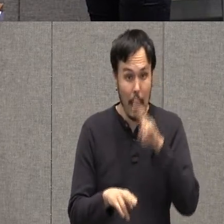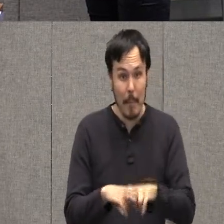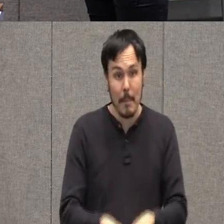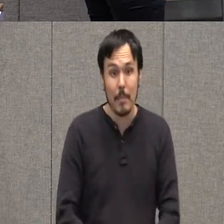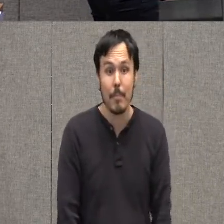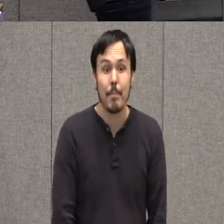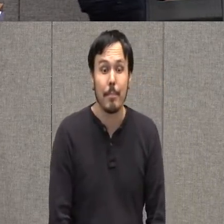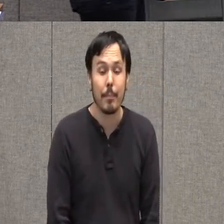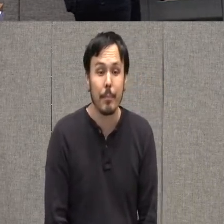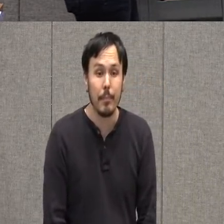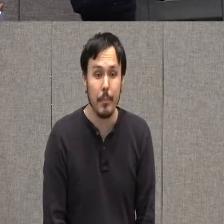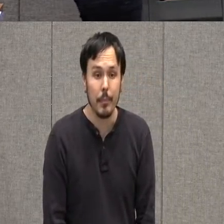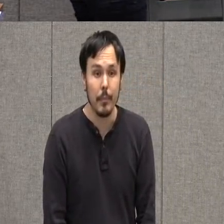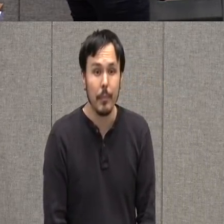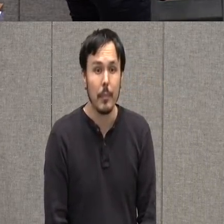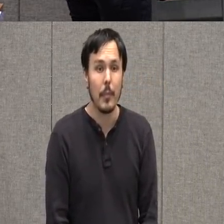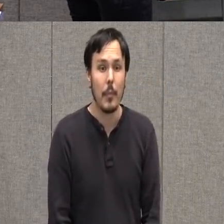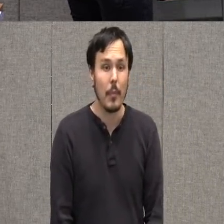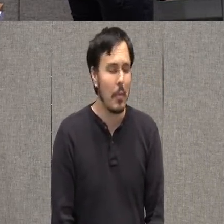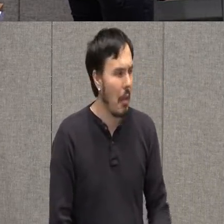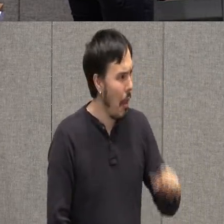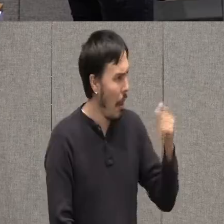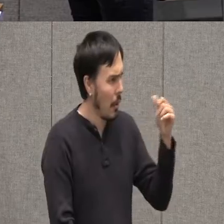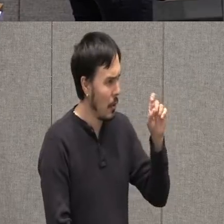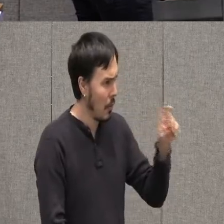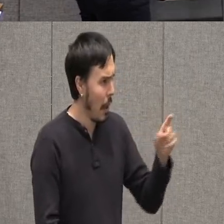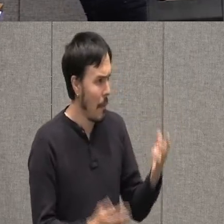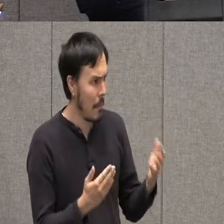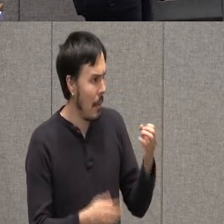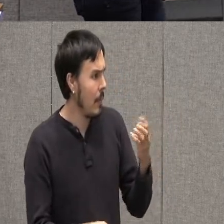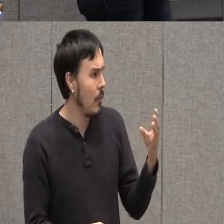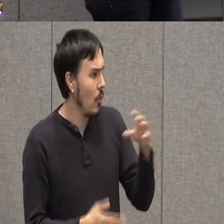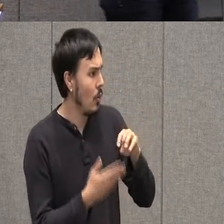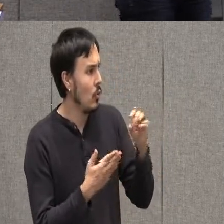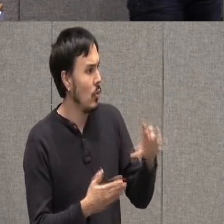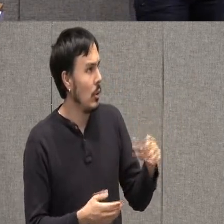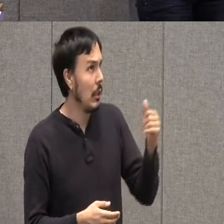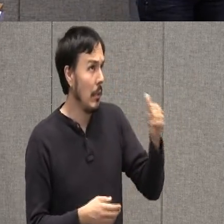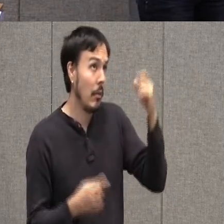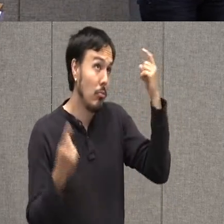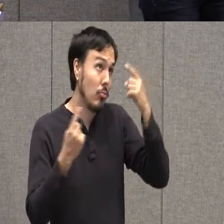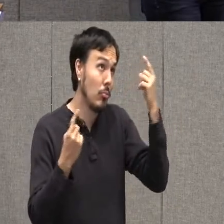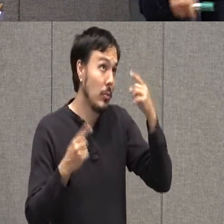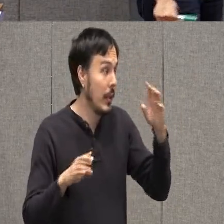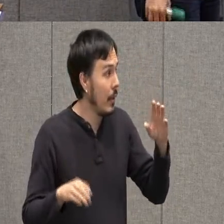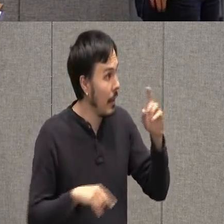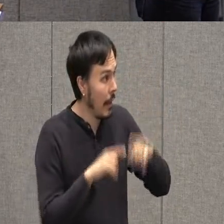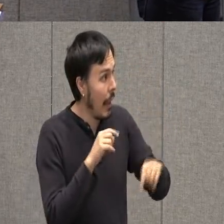So Ms. Ley, do you have any other questions for us that maybe some of the kiddos might have out there that they can't ask me right now?